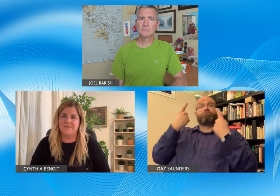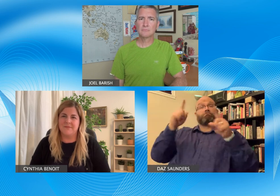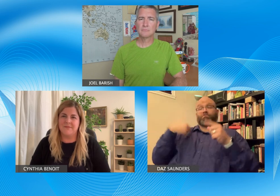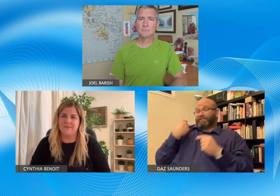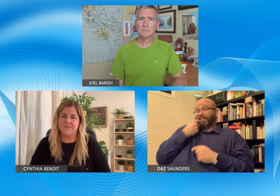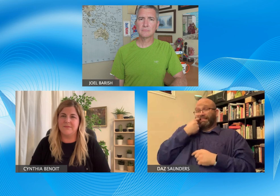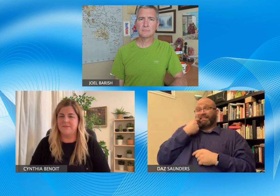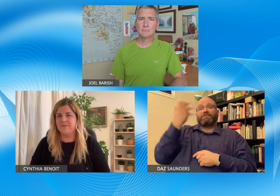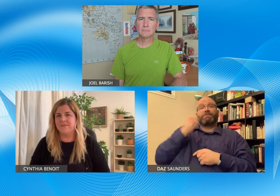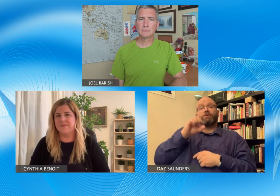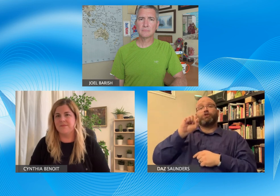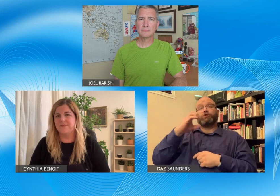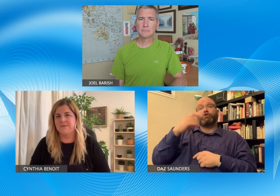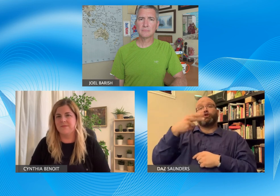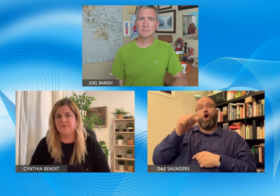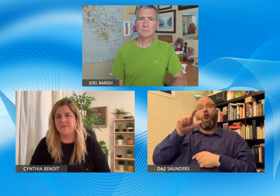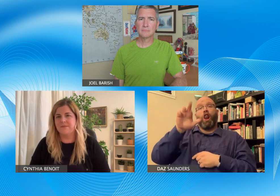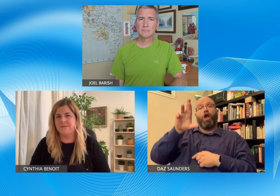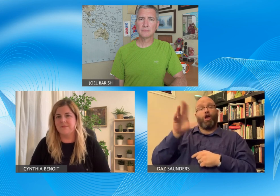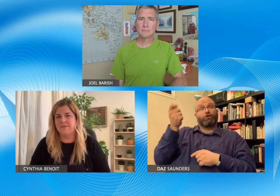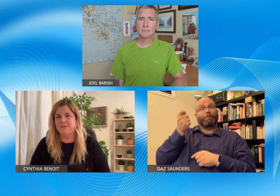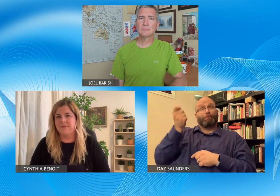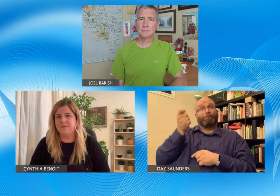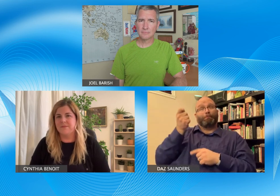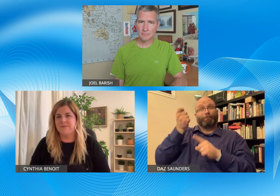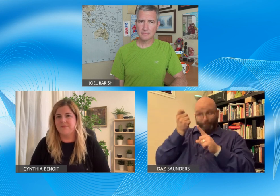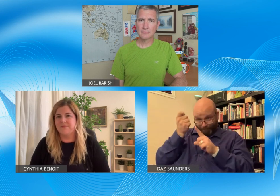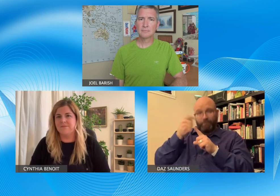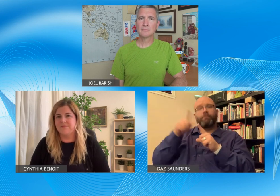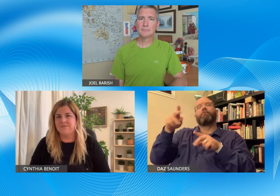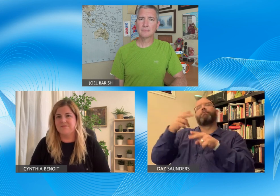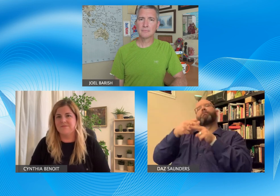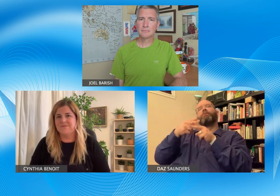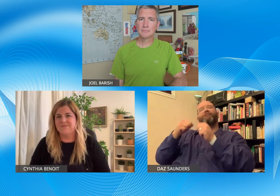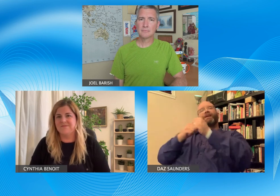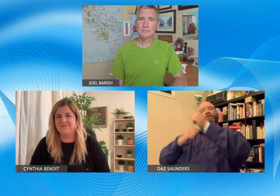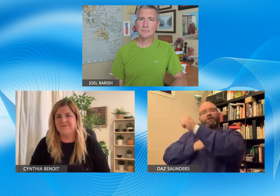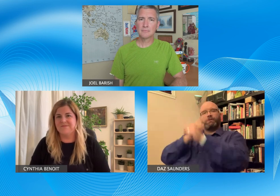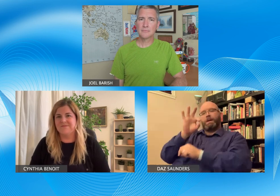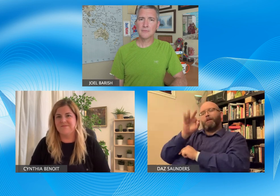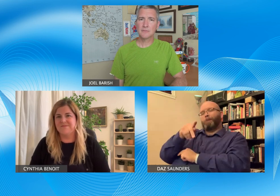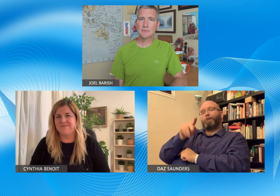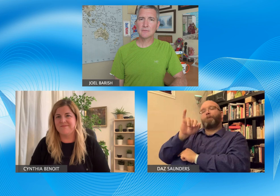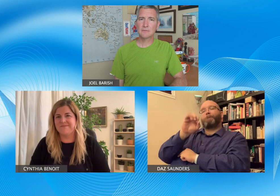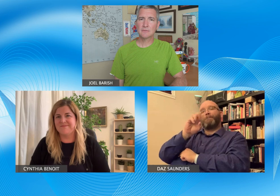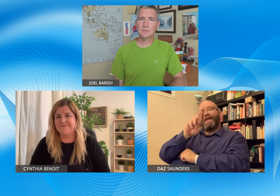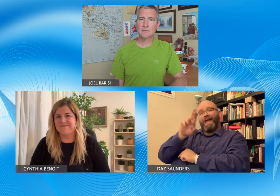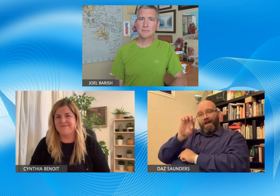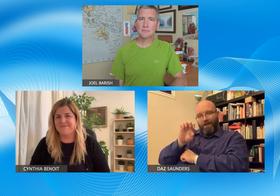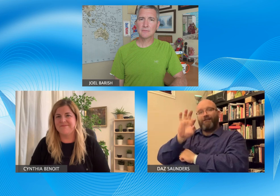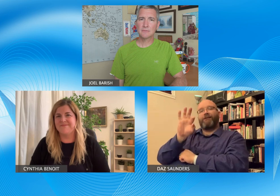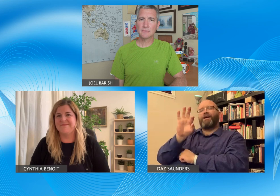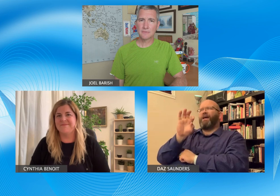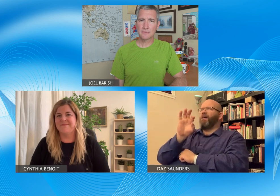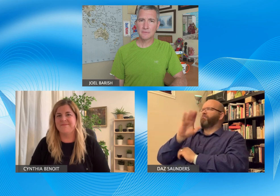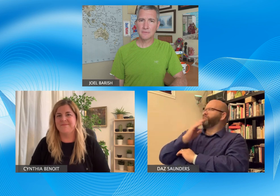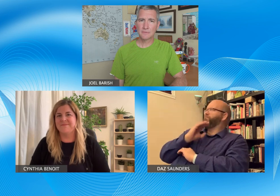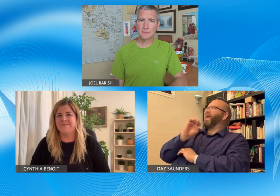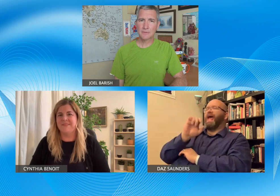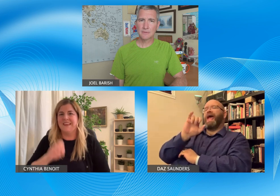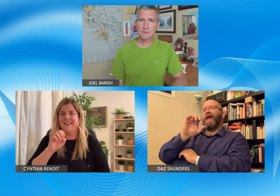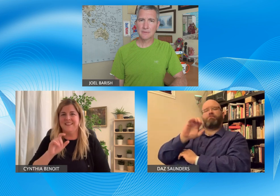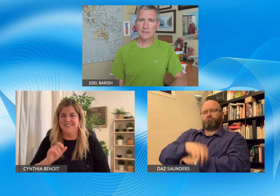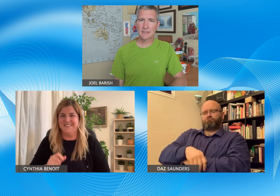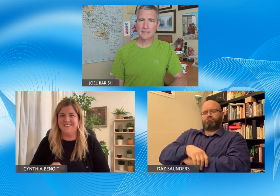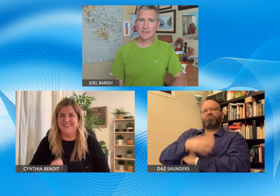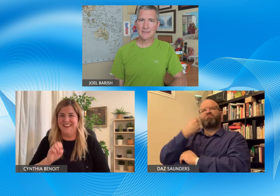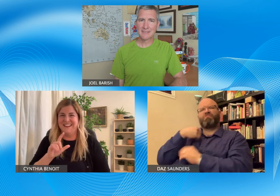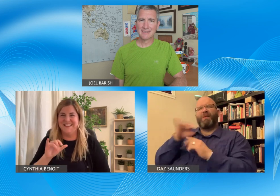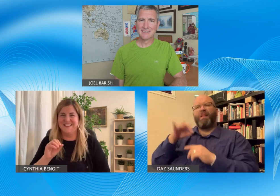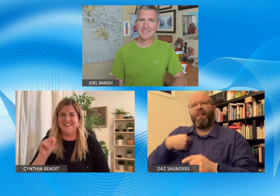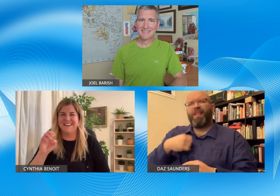I recently was the recipient of a scholarship, the “Foundation of Pierre E…